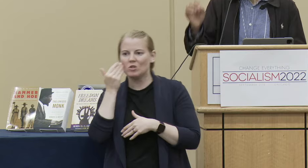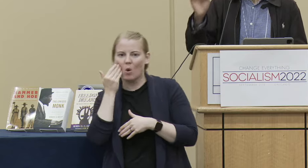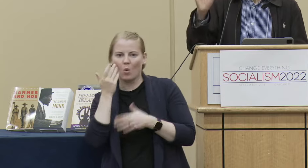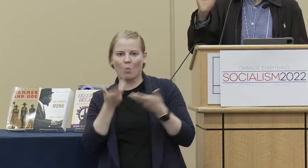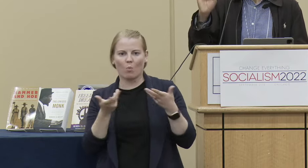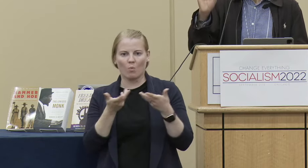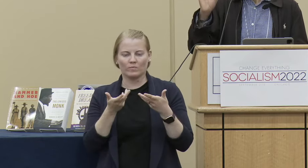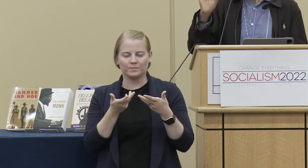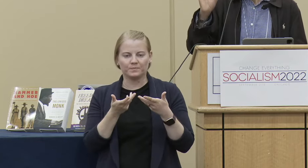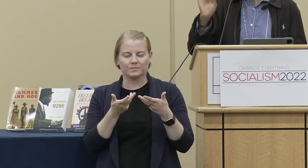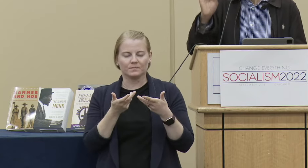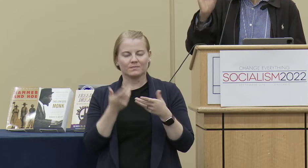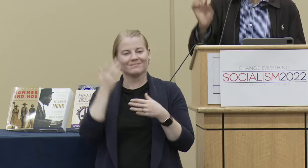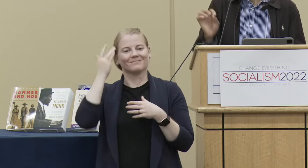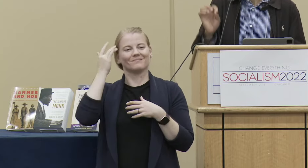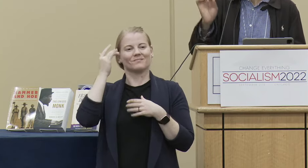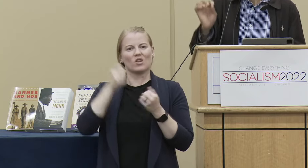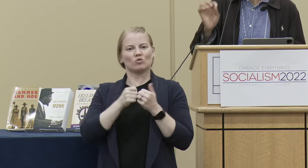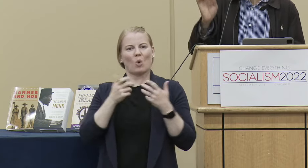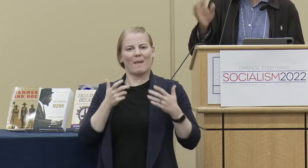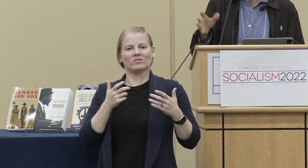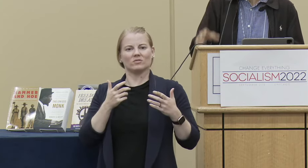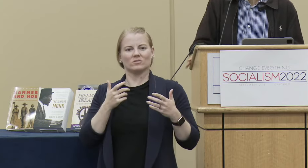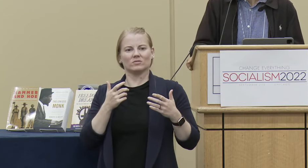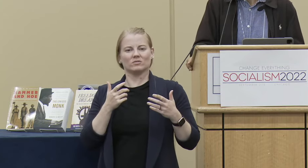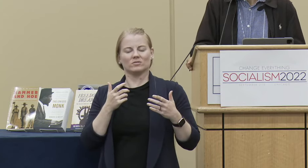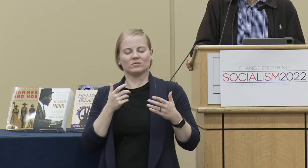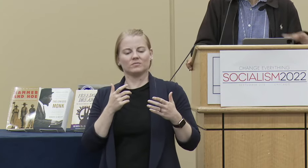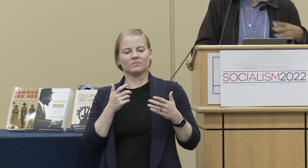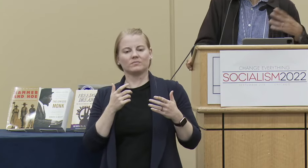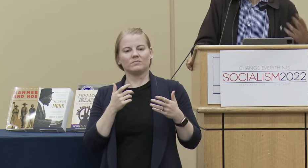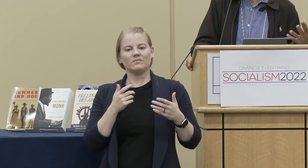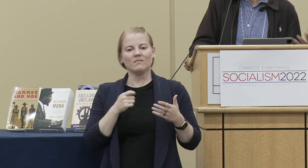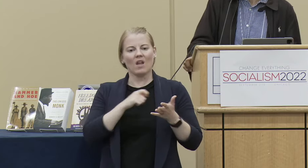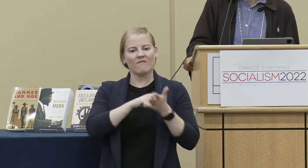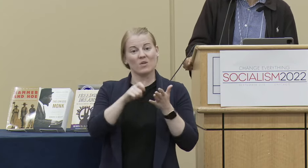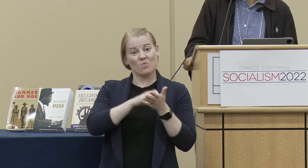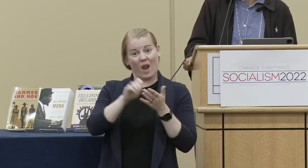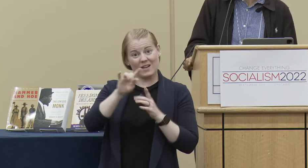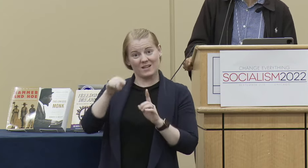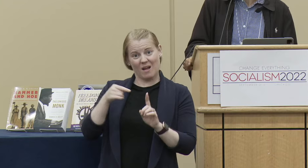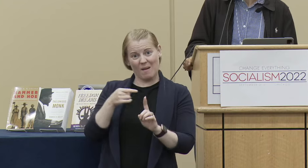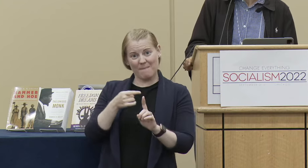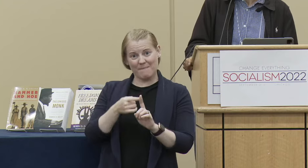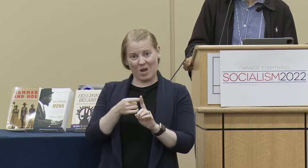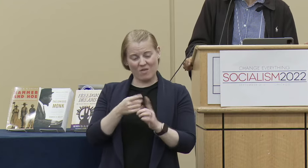what we study and what we know, because so much of the writing